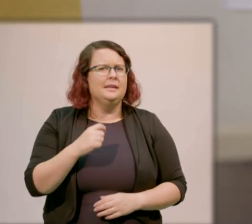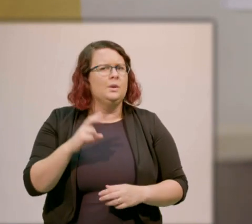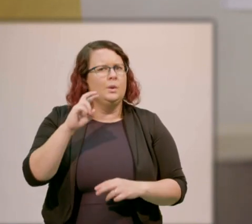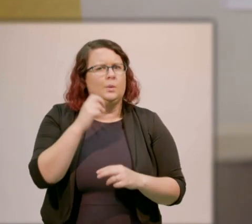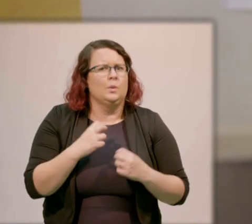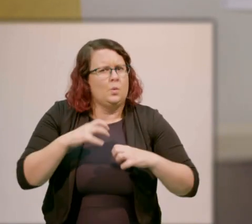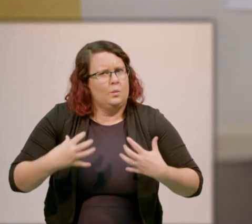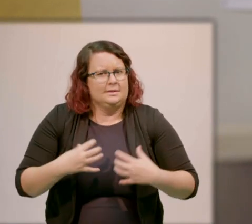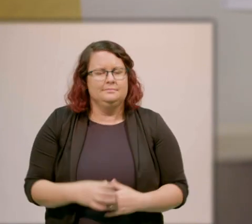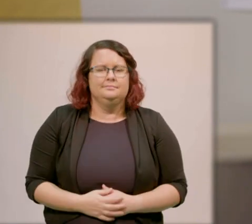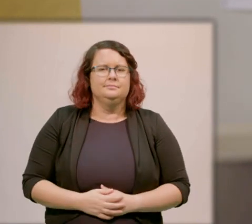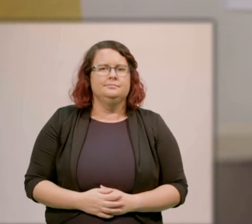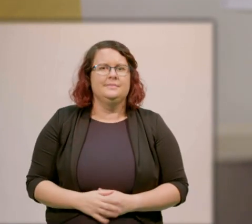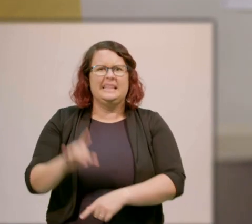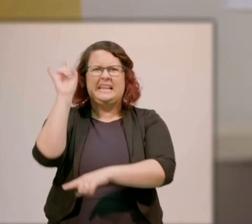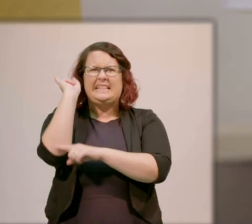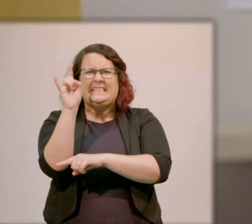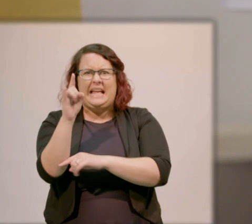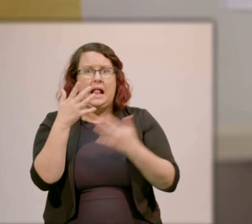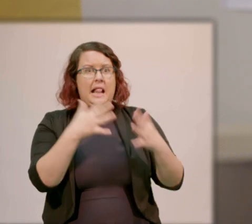Sour old Cinders wouldn't let her sisters sing,